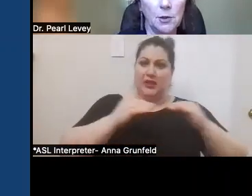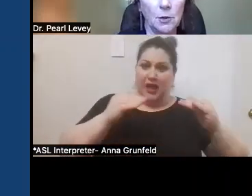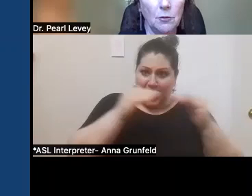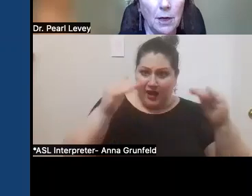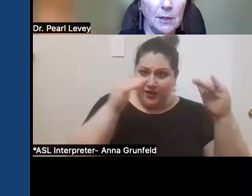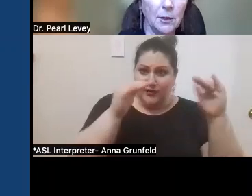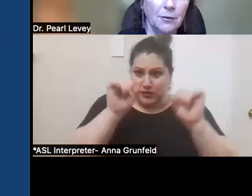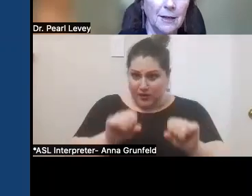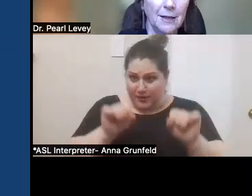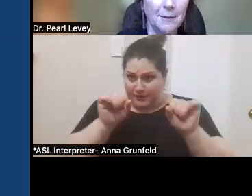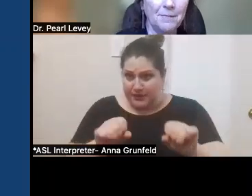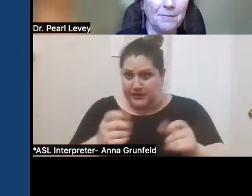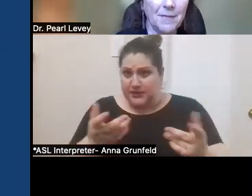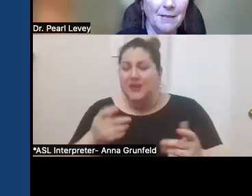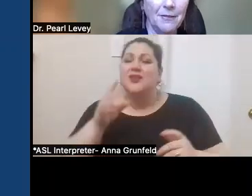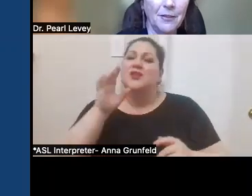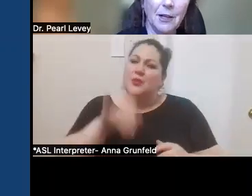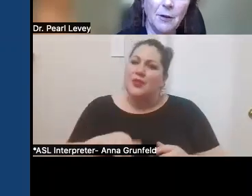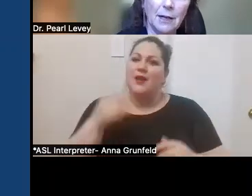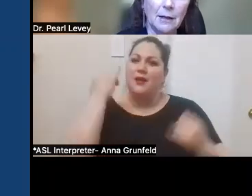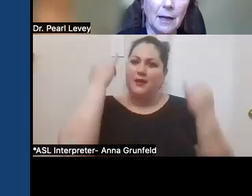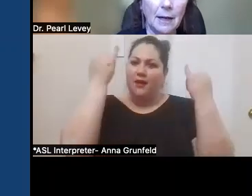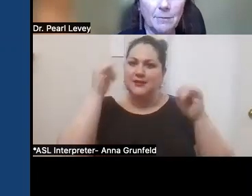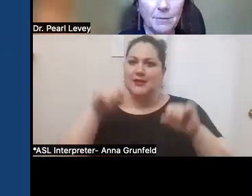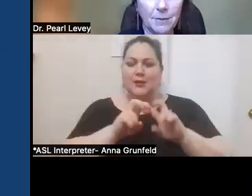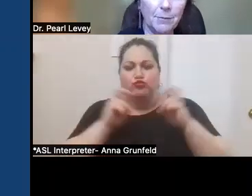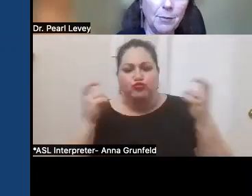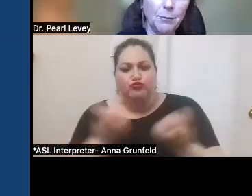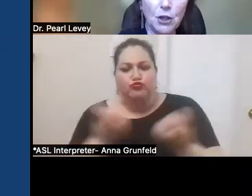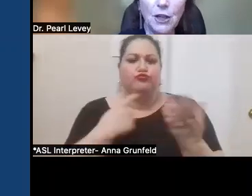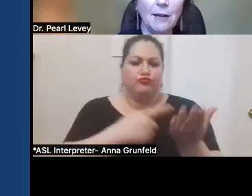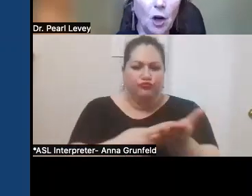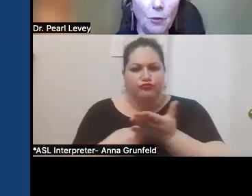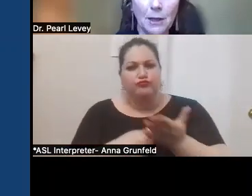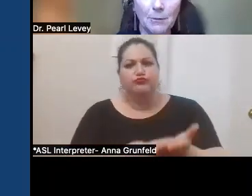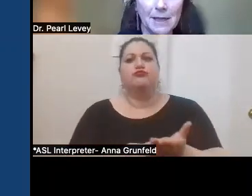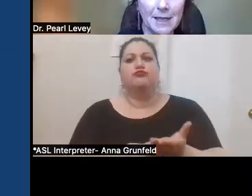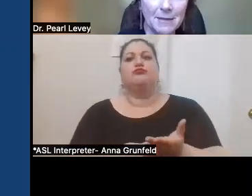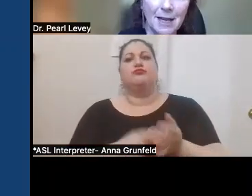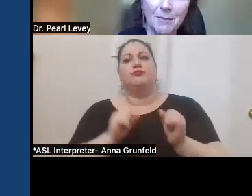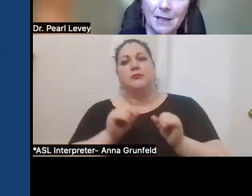you can really sort of figure out and push the envelope a little bit sometimes